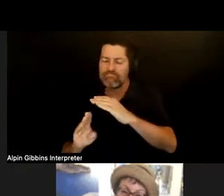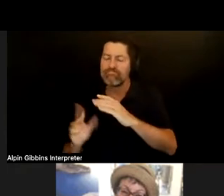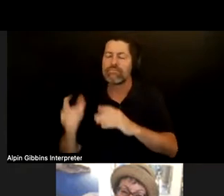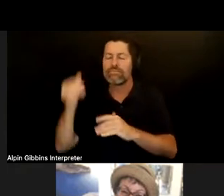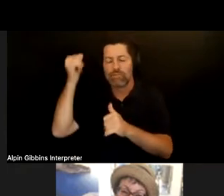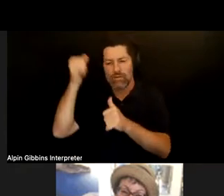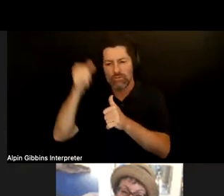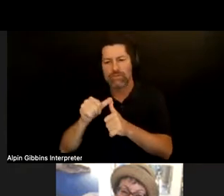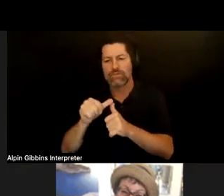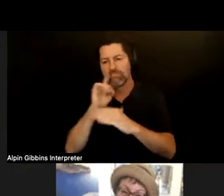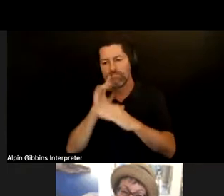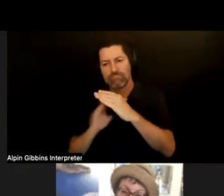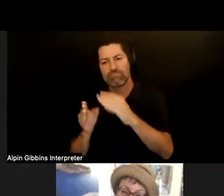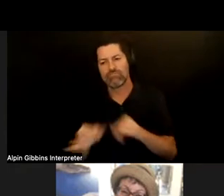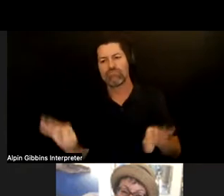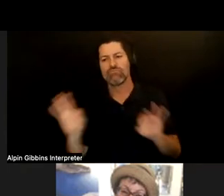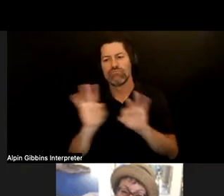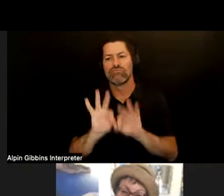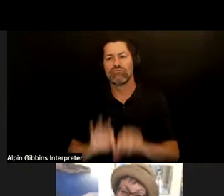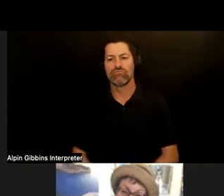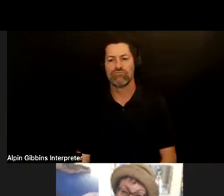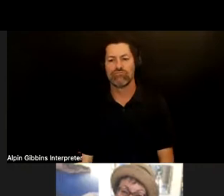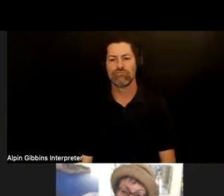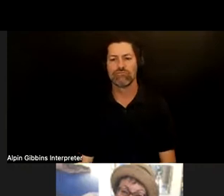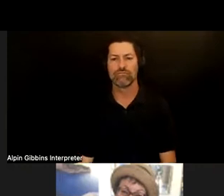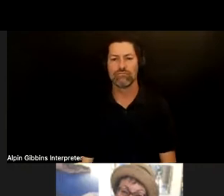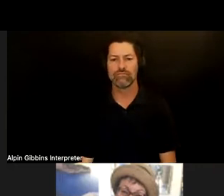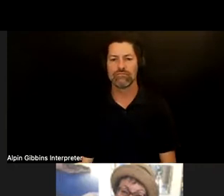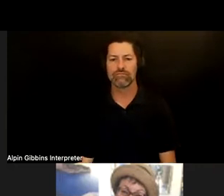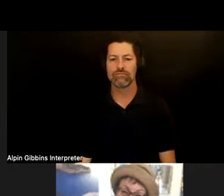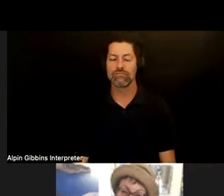humility. 19:22:50 So we eat maza starting on the first